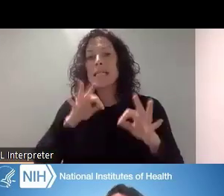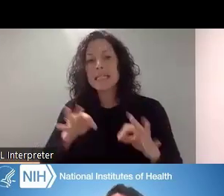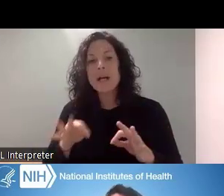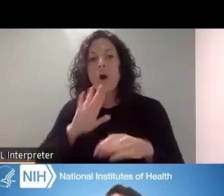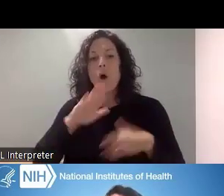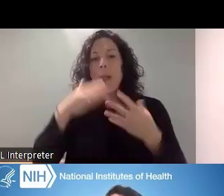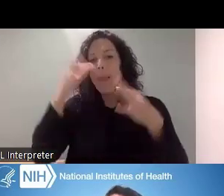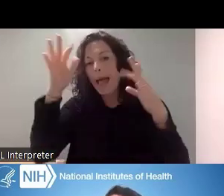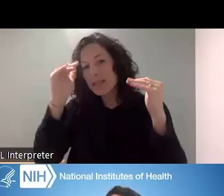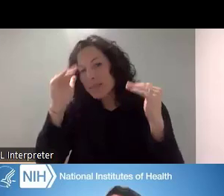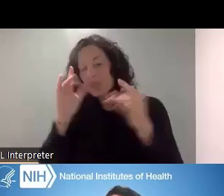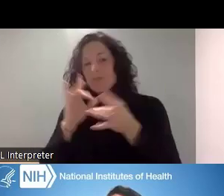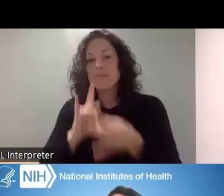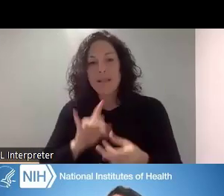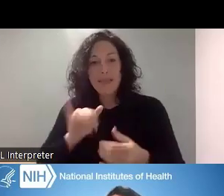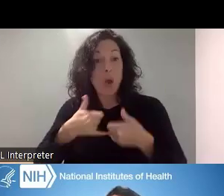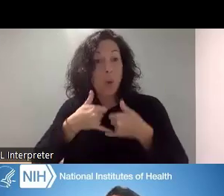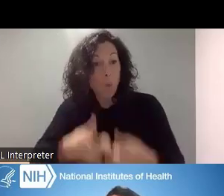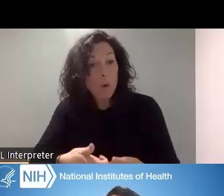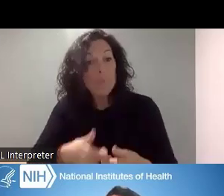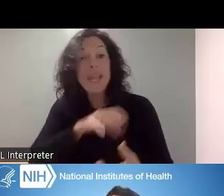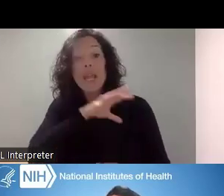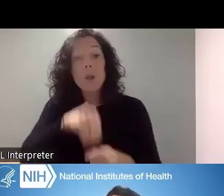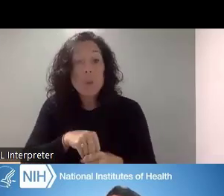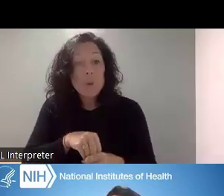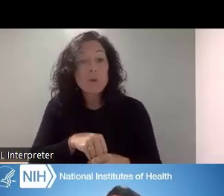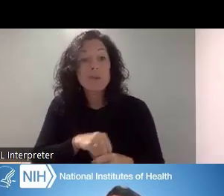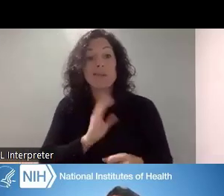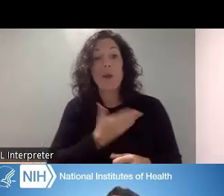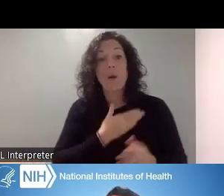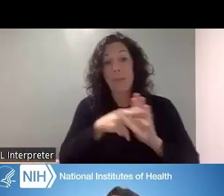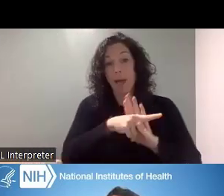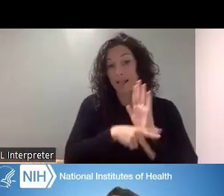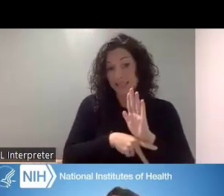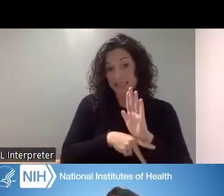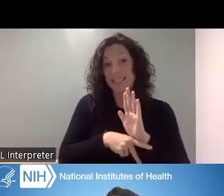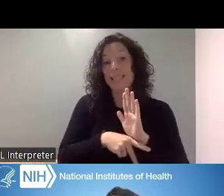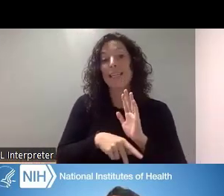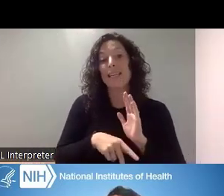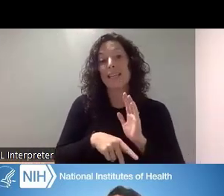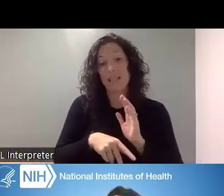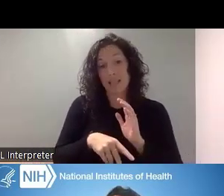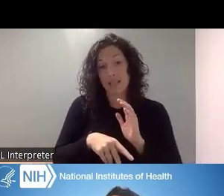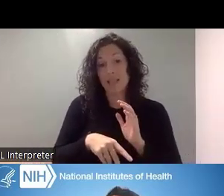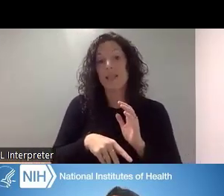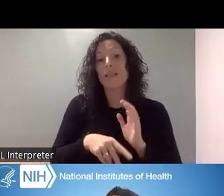And this includes a reference to our NIH Grants Policy Statement, which is a term and condition of all grant awards